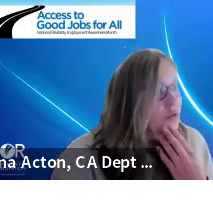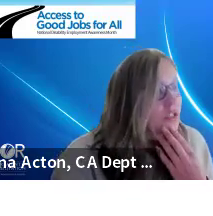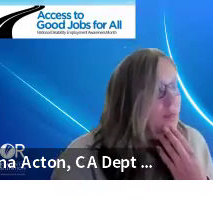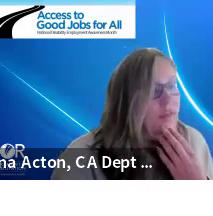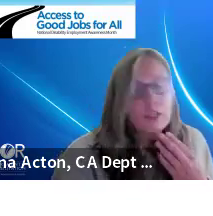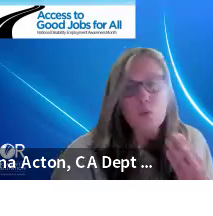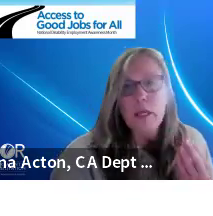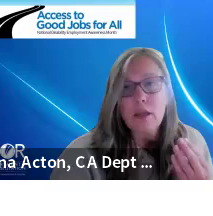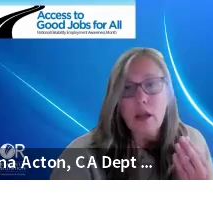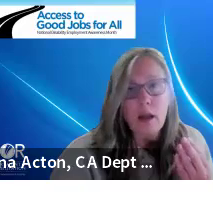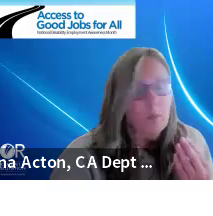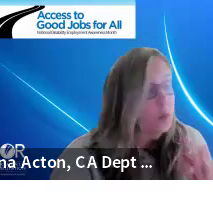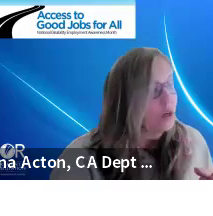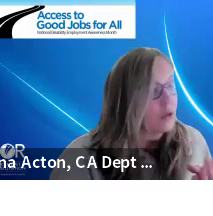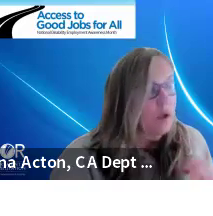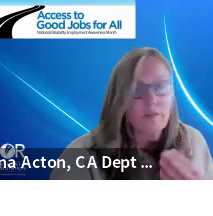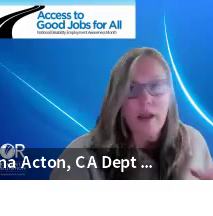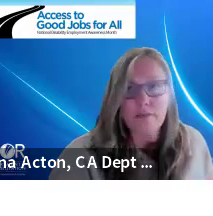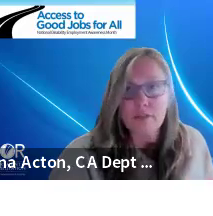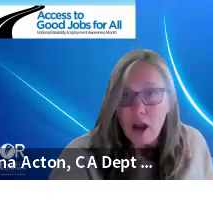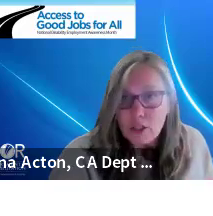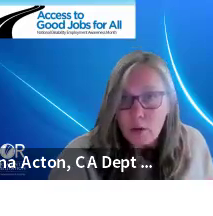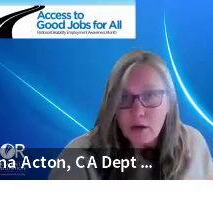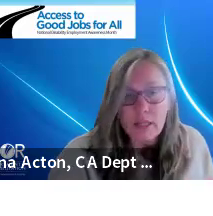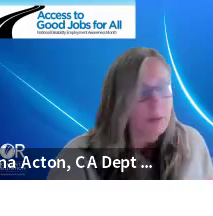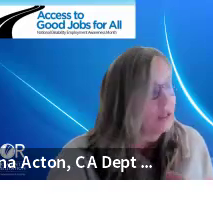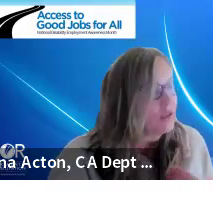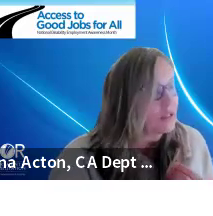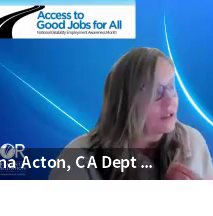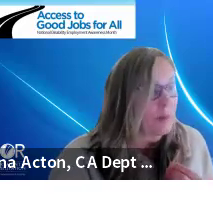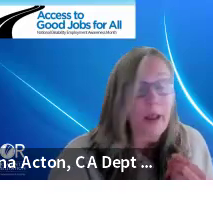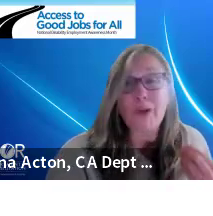So, some of the things we work, have talked to our independent living centers about,